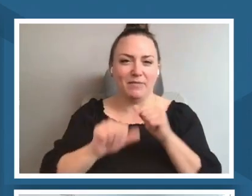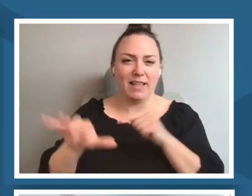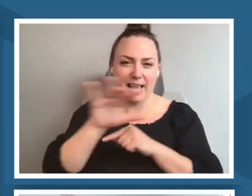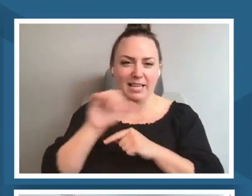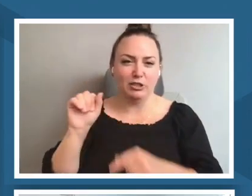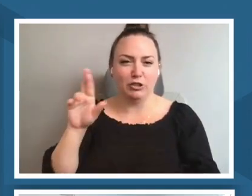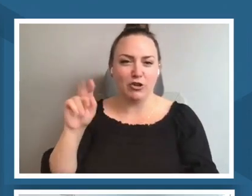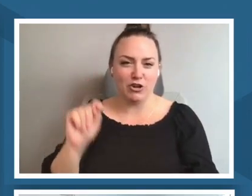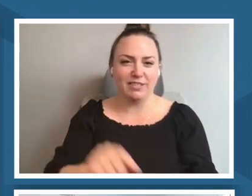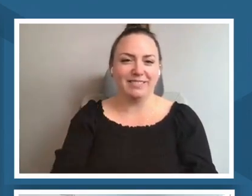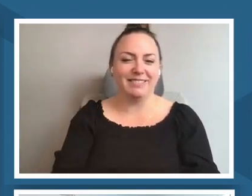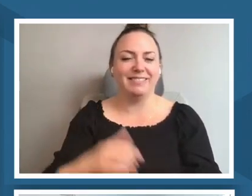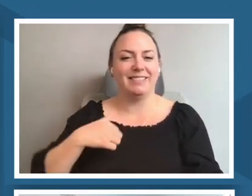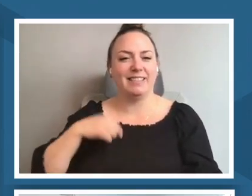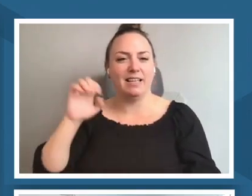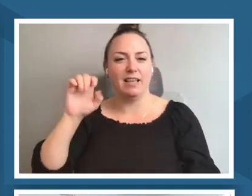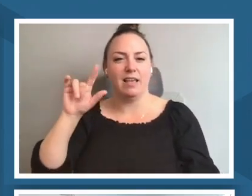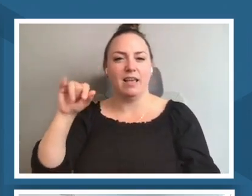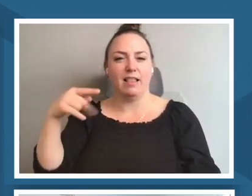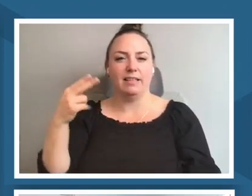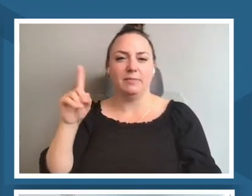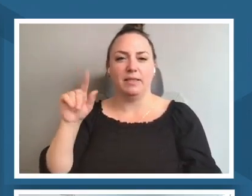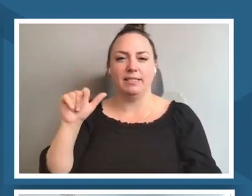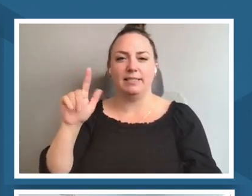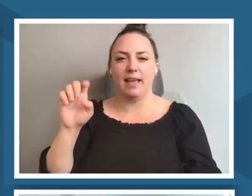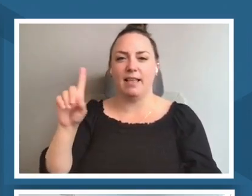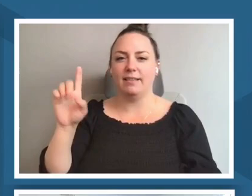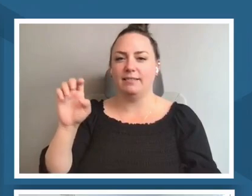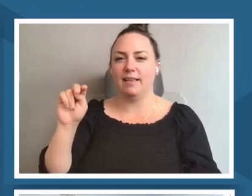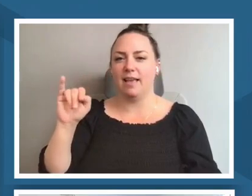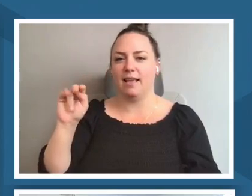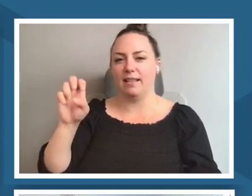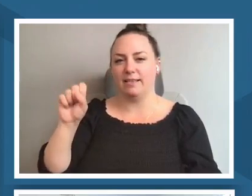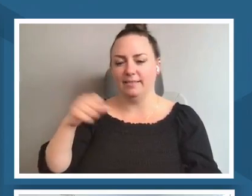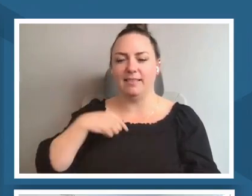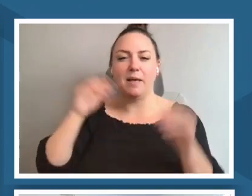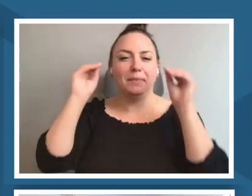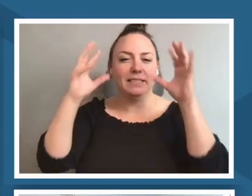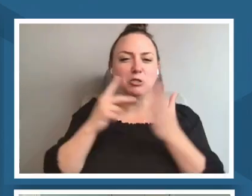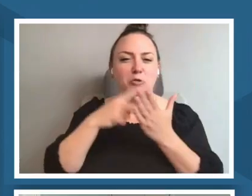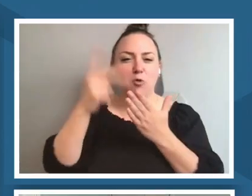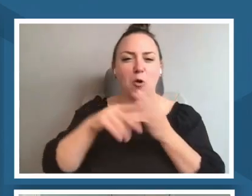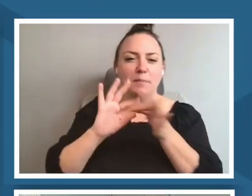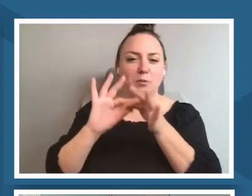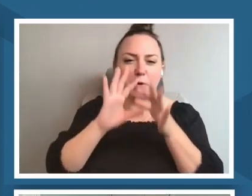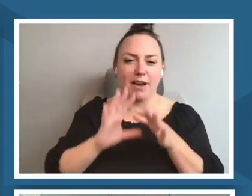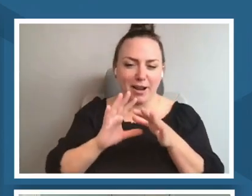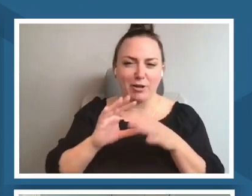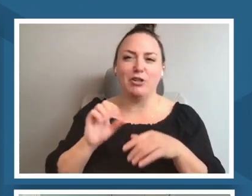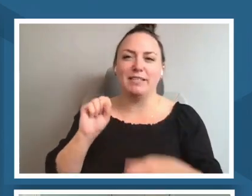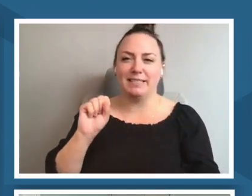and i'm elizabeth dale dynast i am the teacher programs coordinator at the